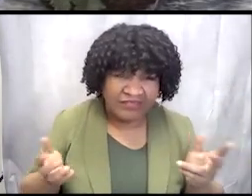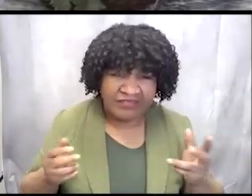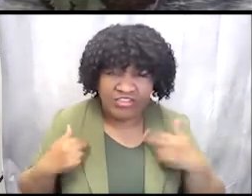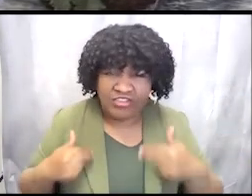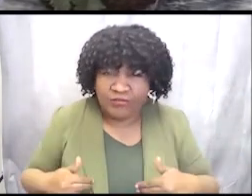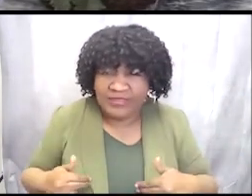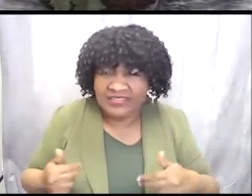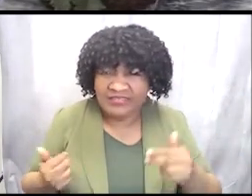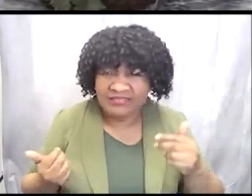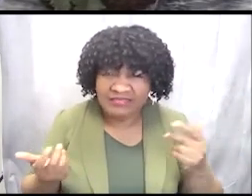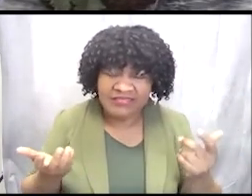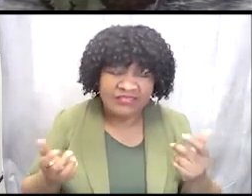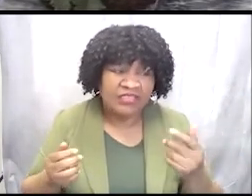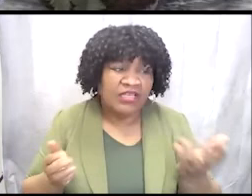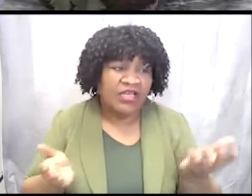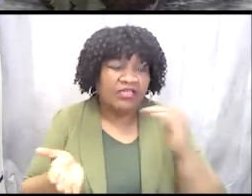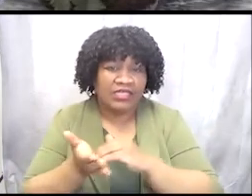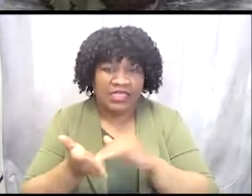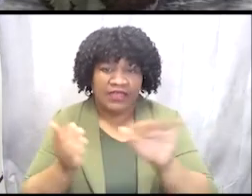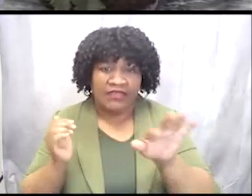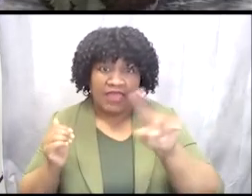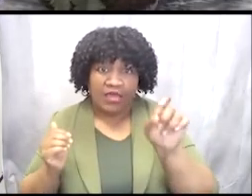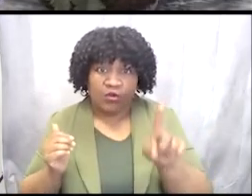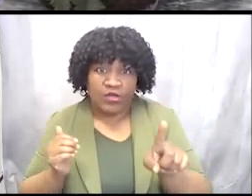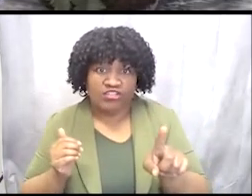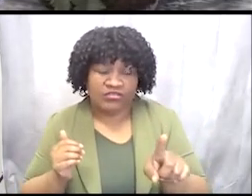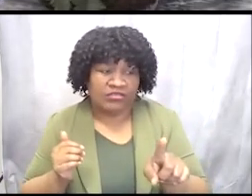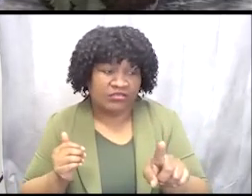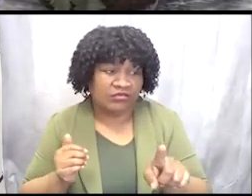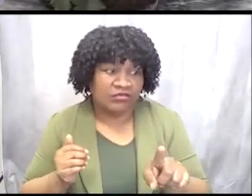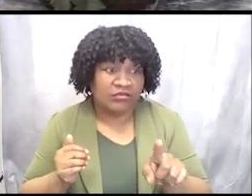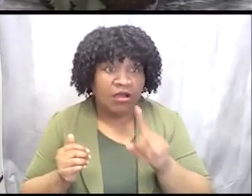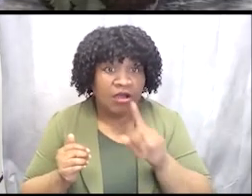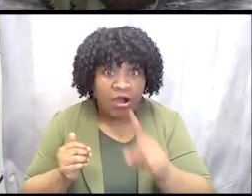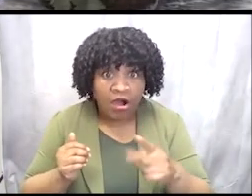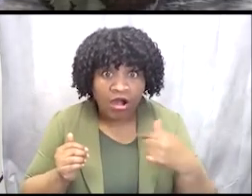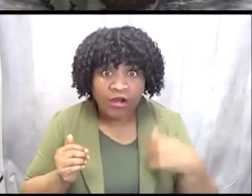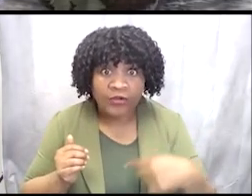And so the question of are we just trying to identify